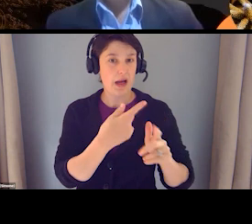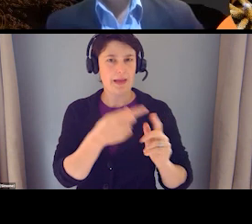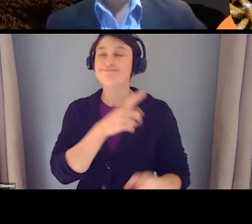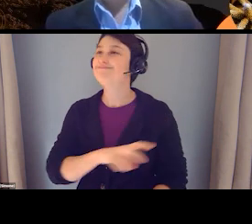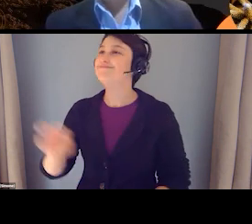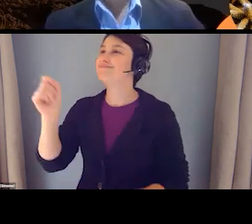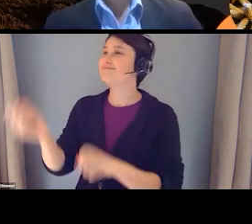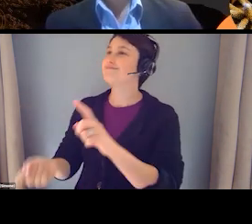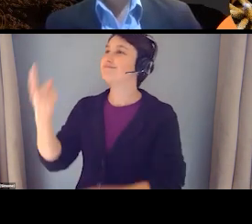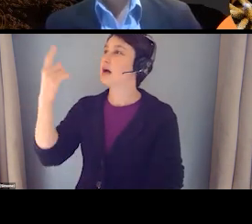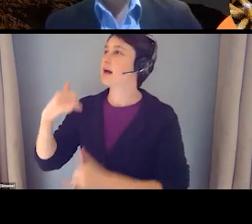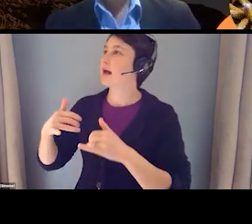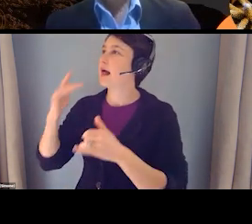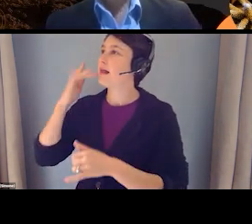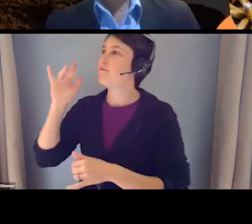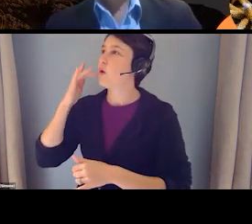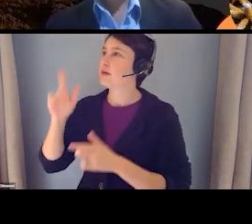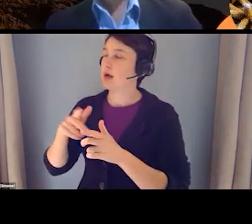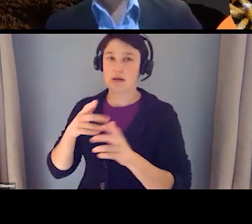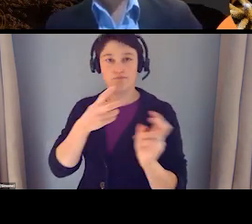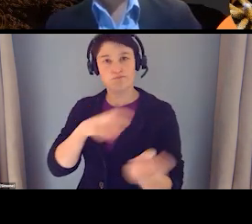California is not an EPSCoR state, so we can't transfer.